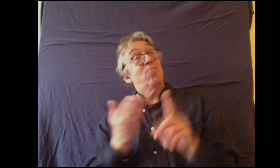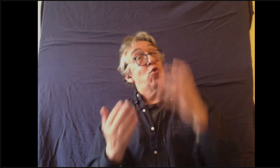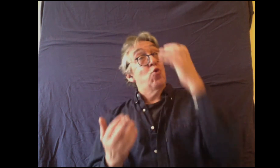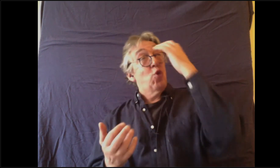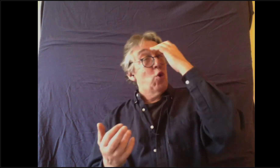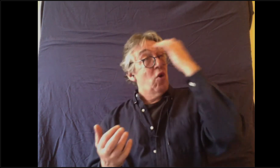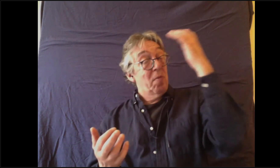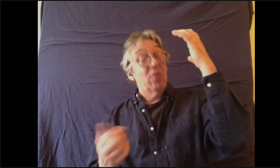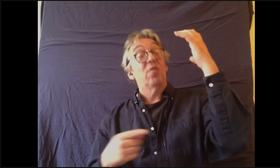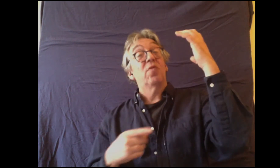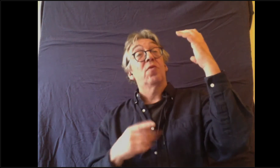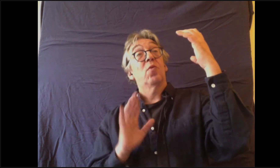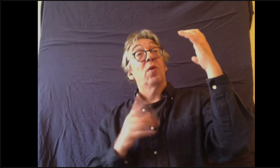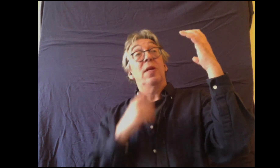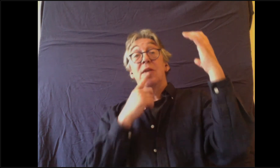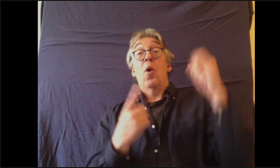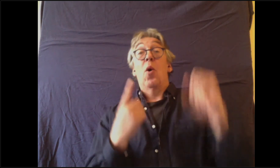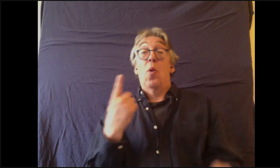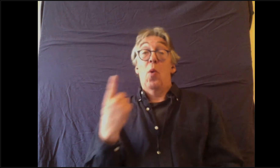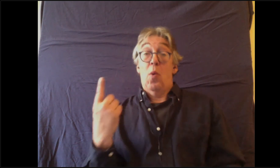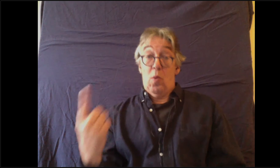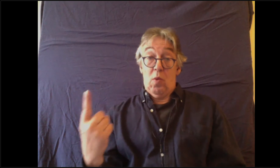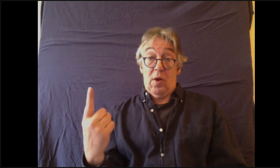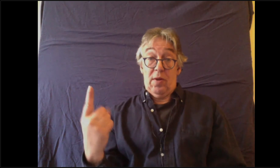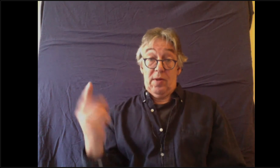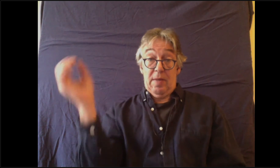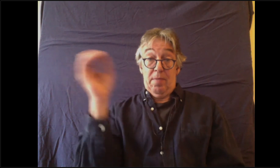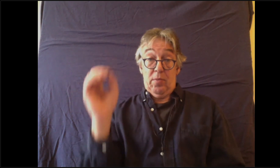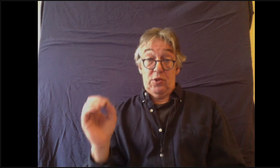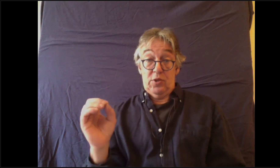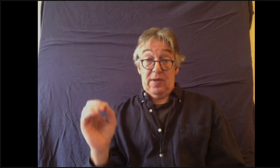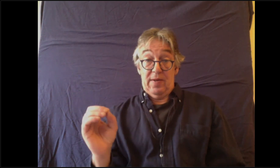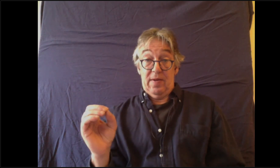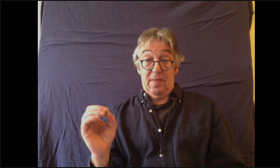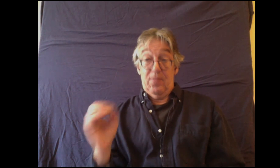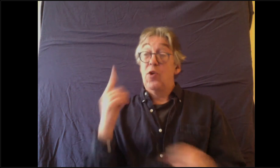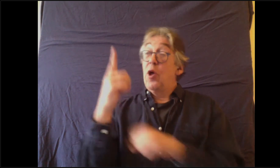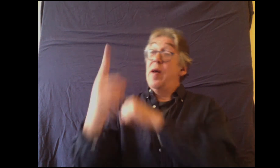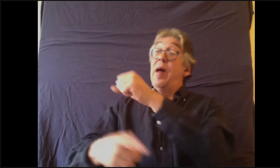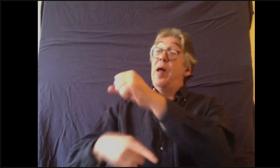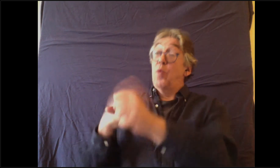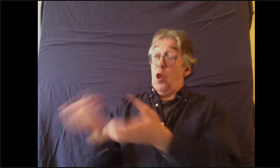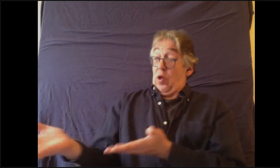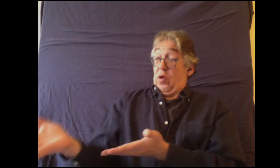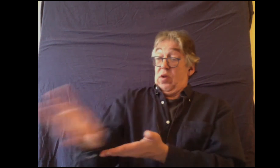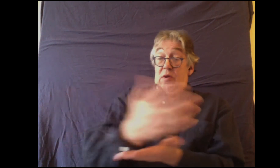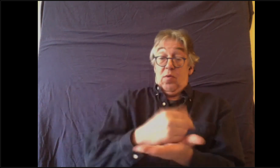that 1% of the Gross Domestic Product every year is put aside for ODA.